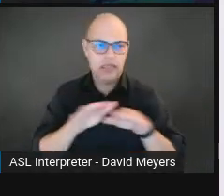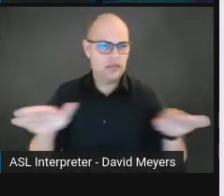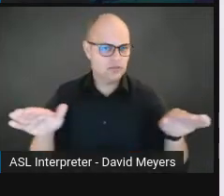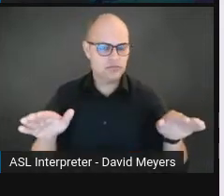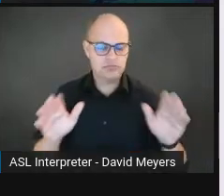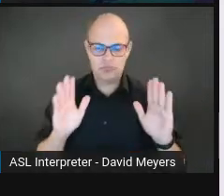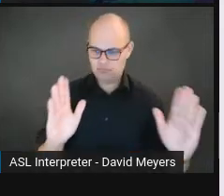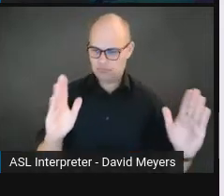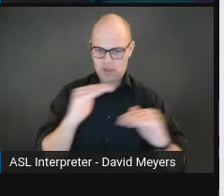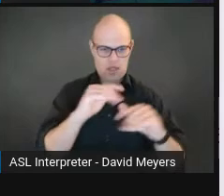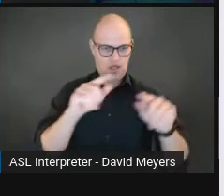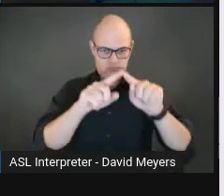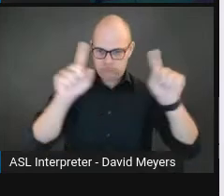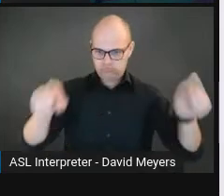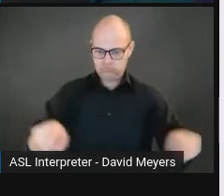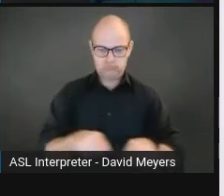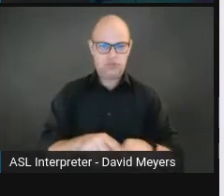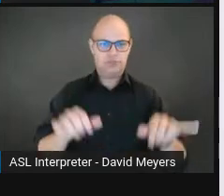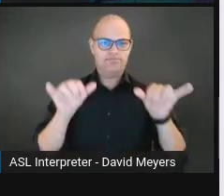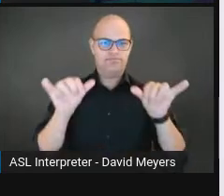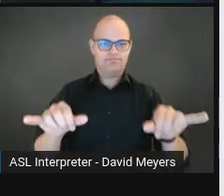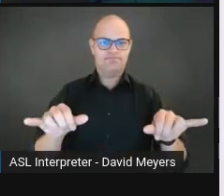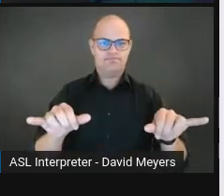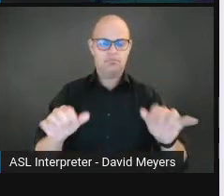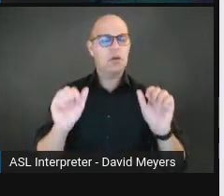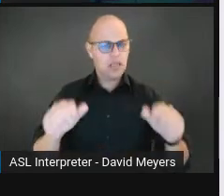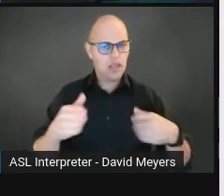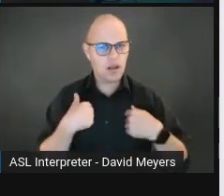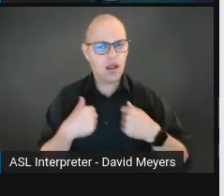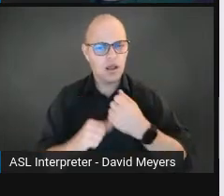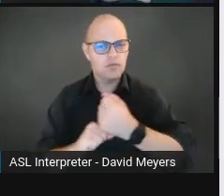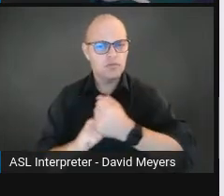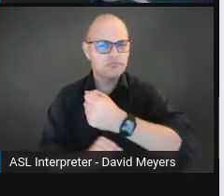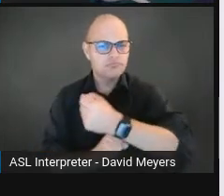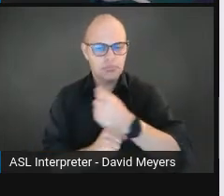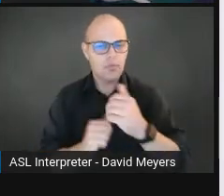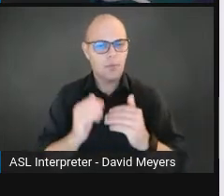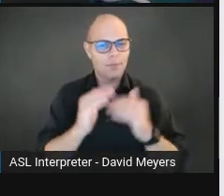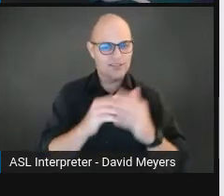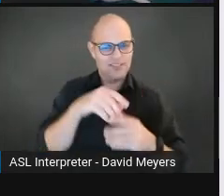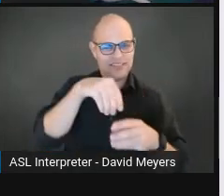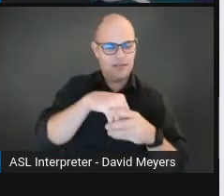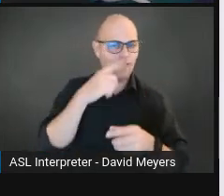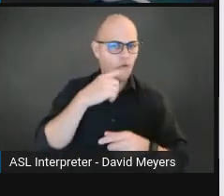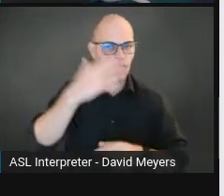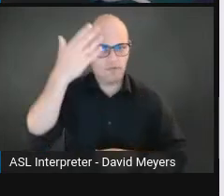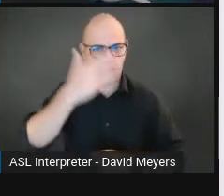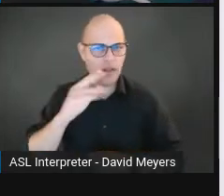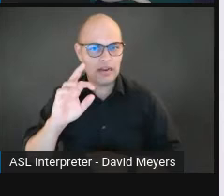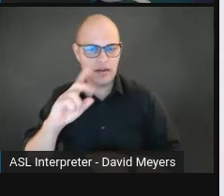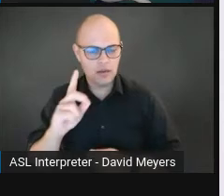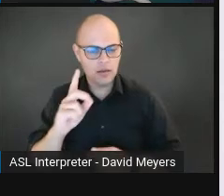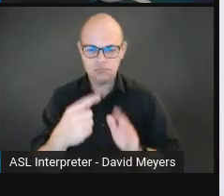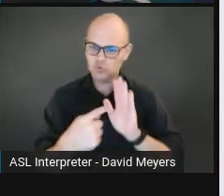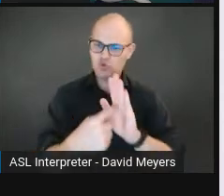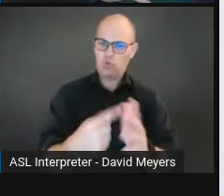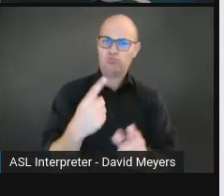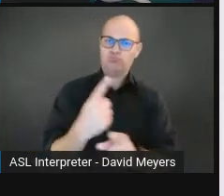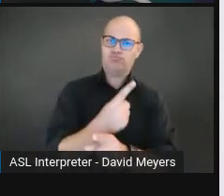This block can have supports built in to the frontend to display in a proper way based on user preference.